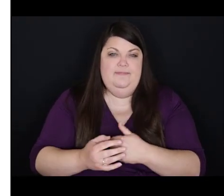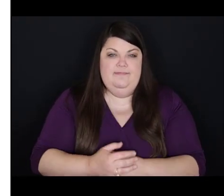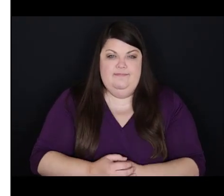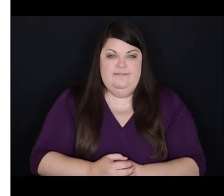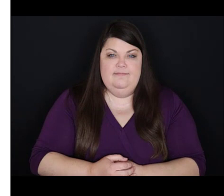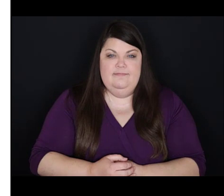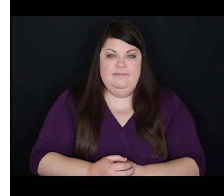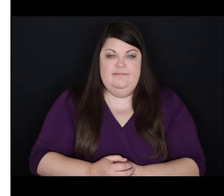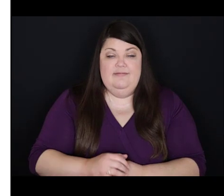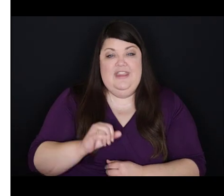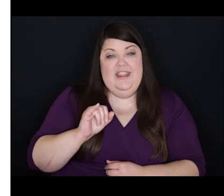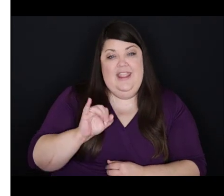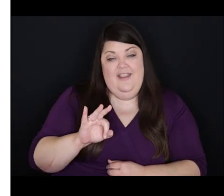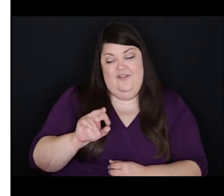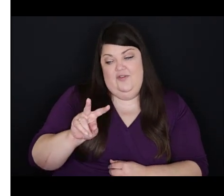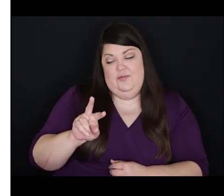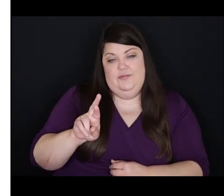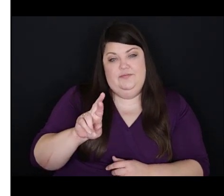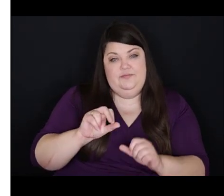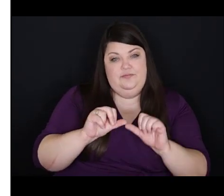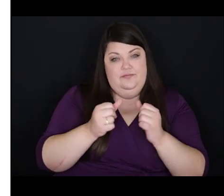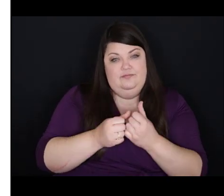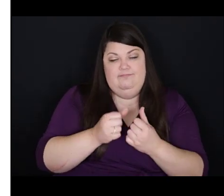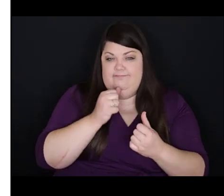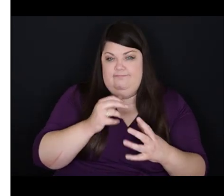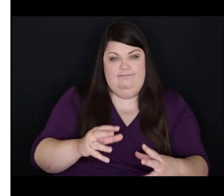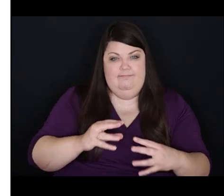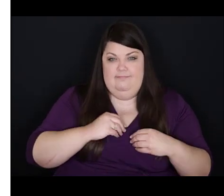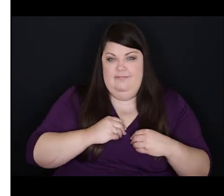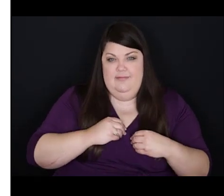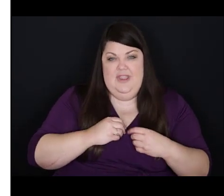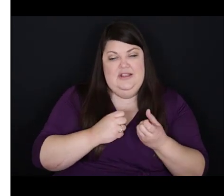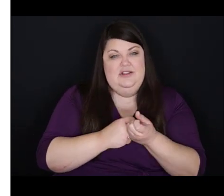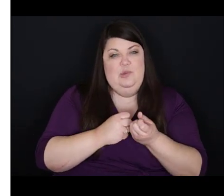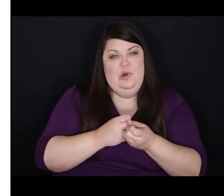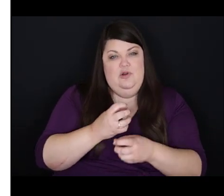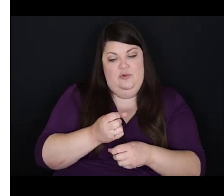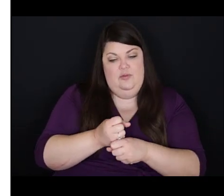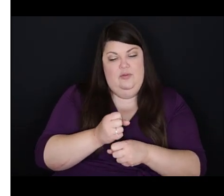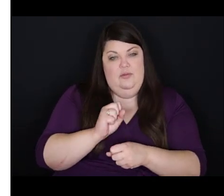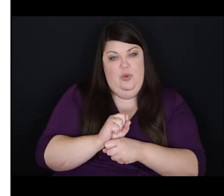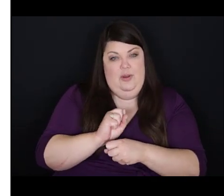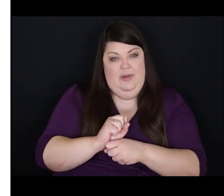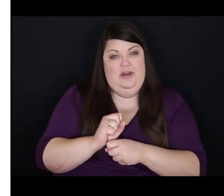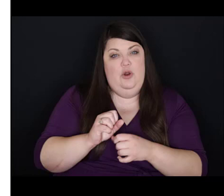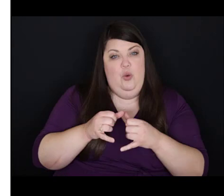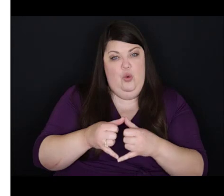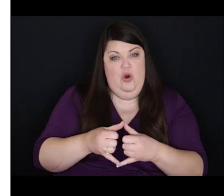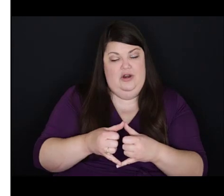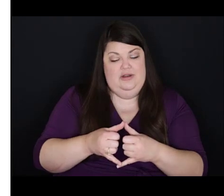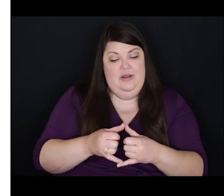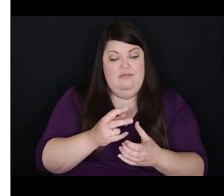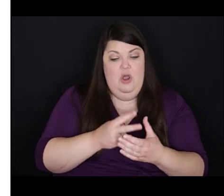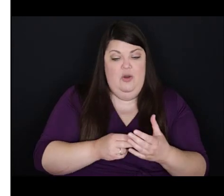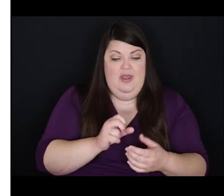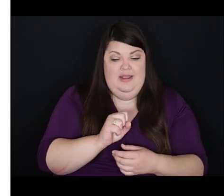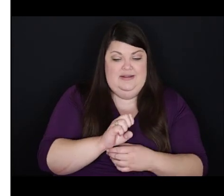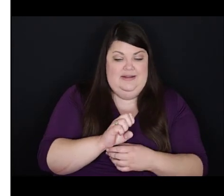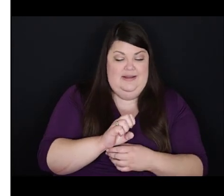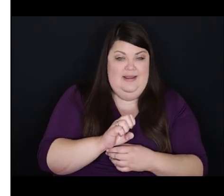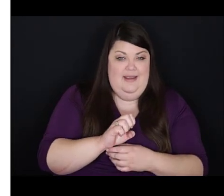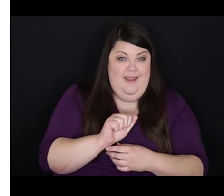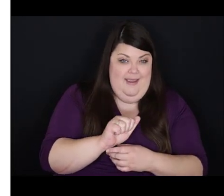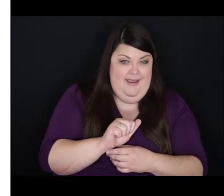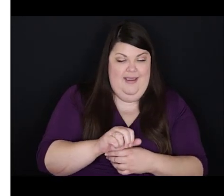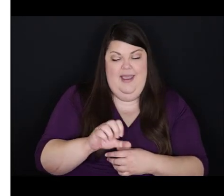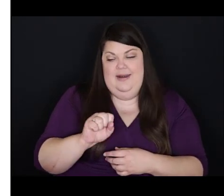If the VR agency does not accept its Supported Employment awards, both the SE-A and SE-B awards,